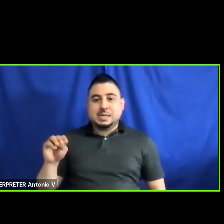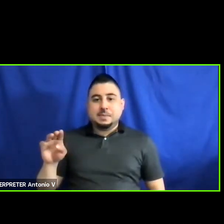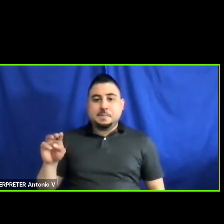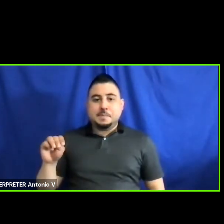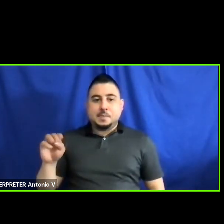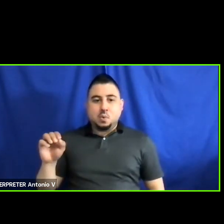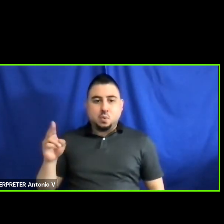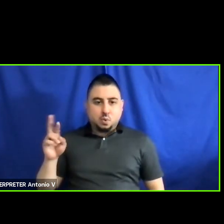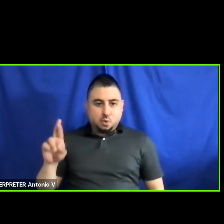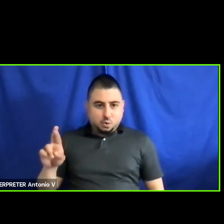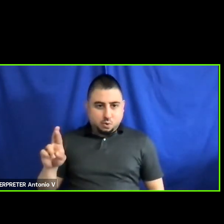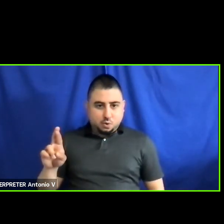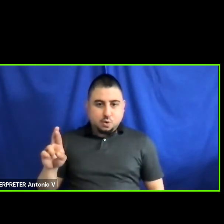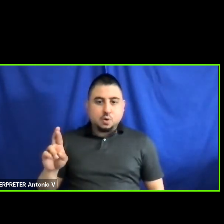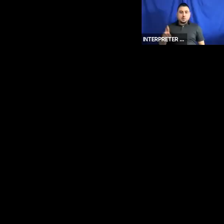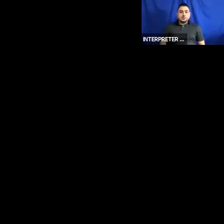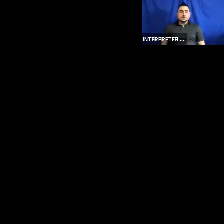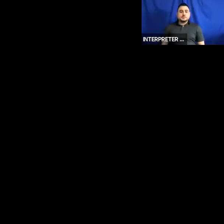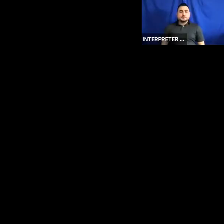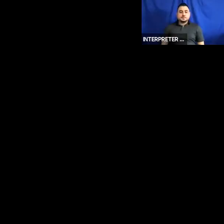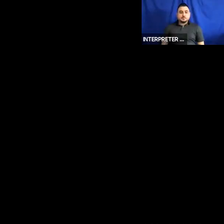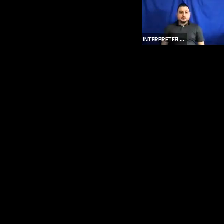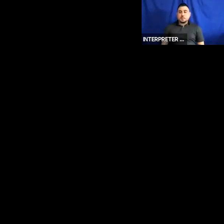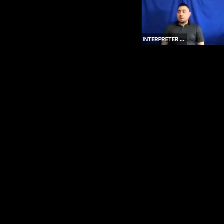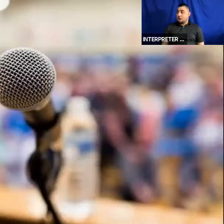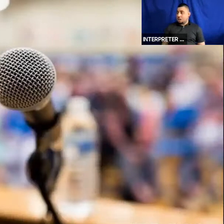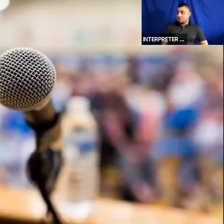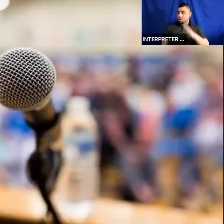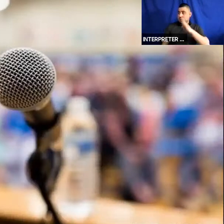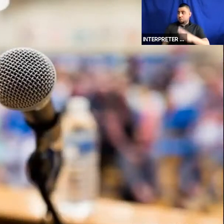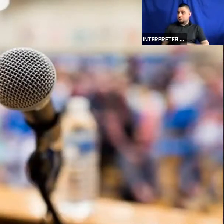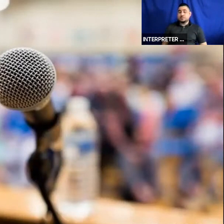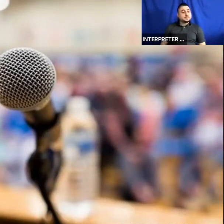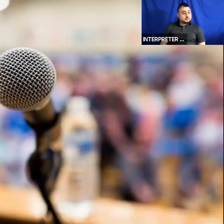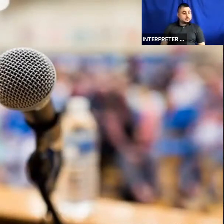Hello? Yes. We can hear you.